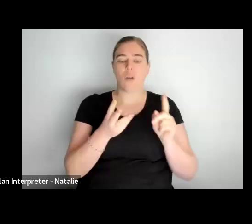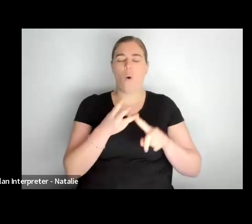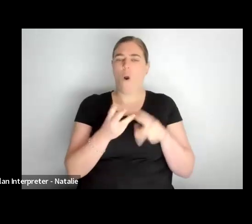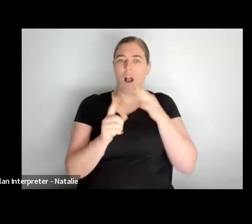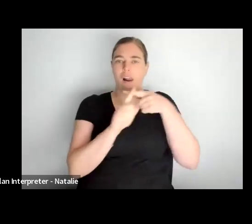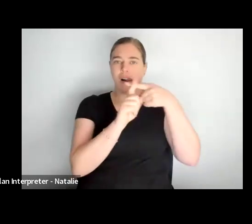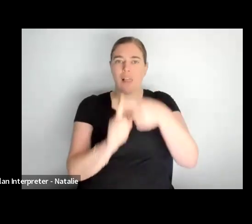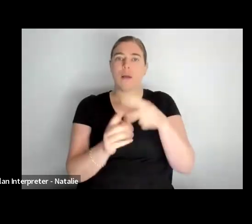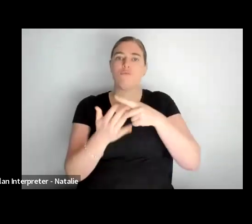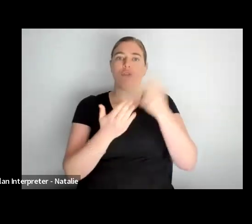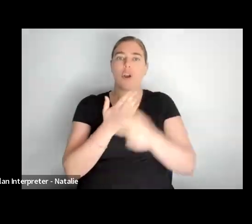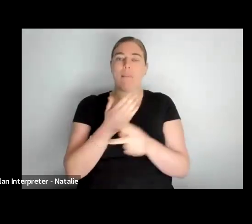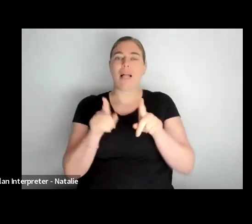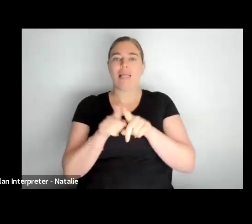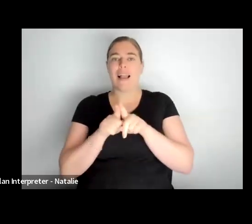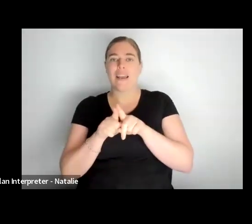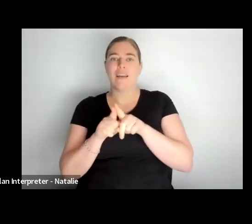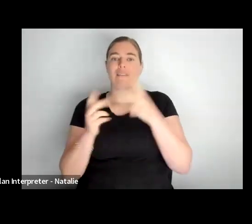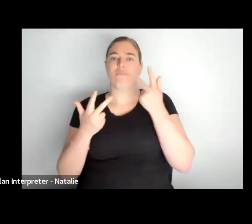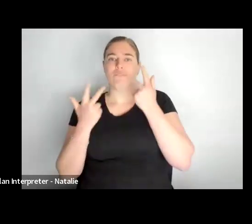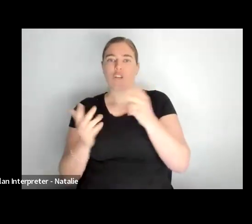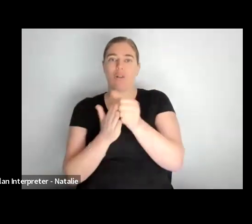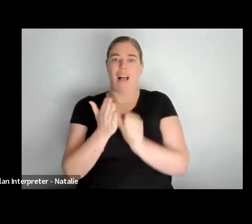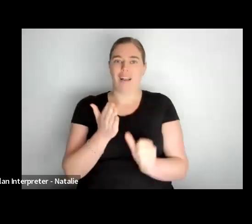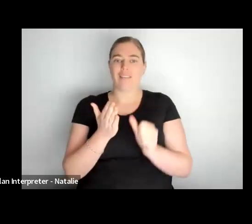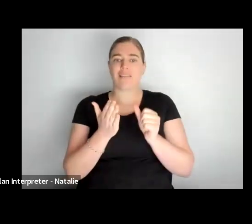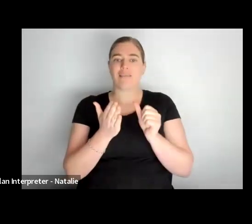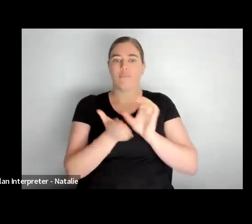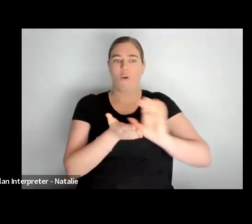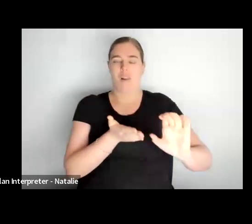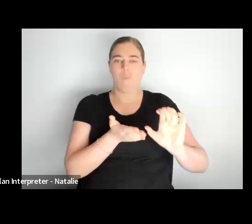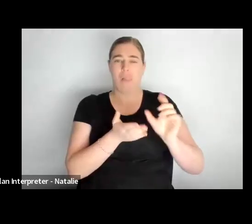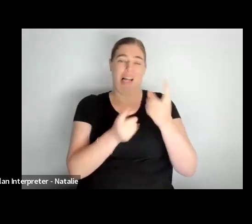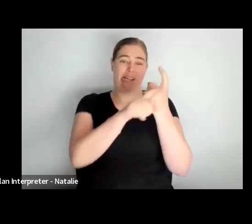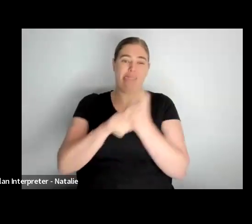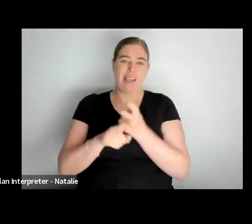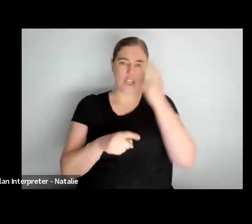arts and craft strategy major commissioning projects - a big mouthful - or the arts and